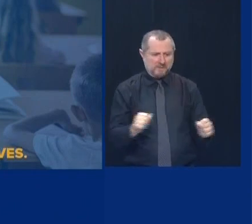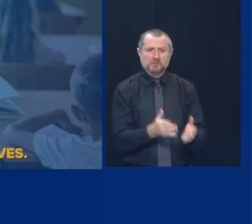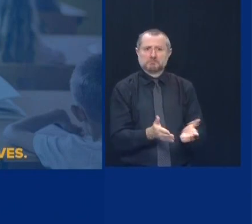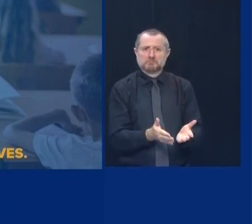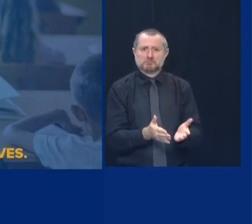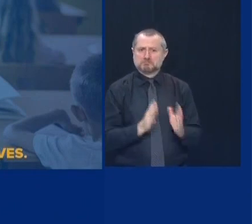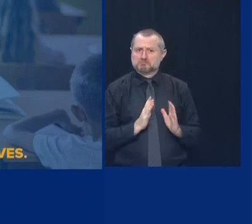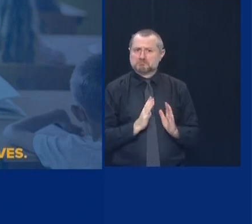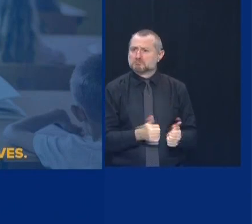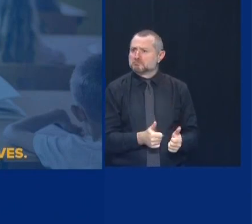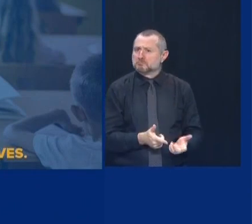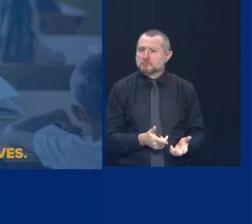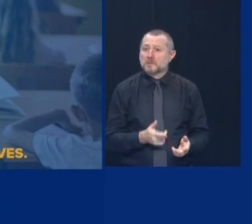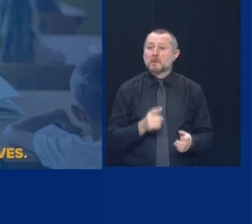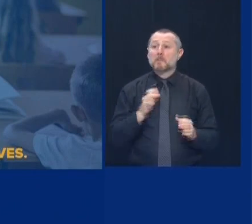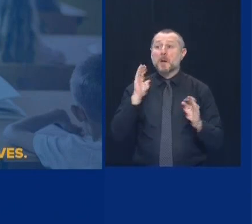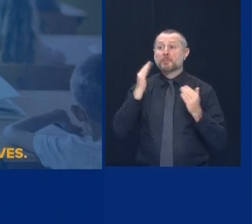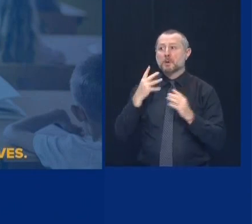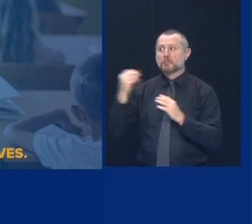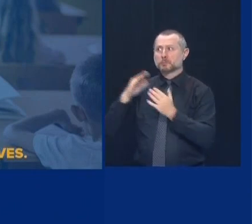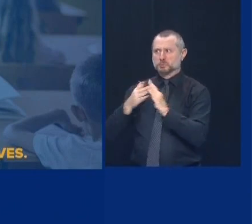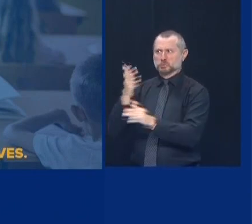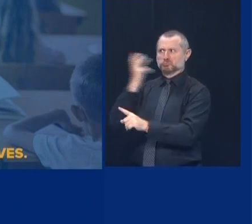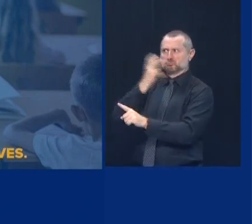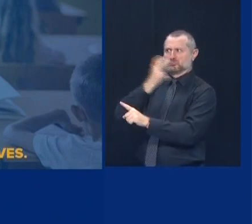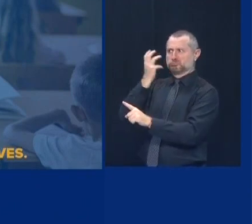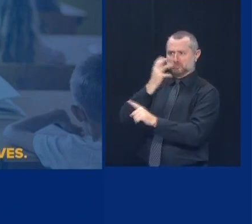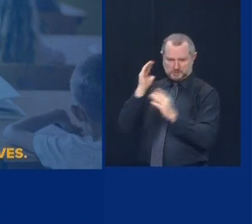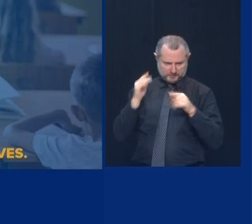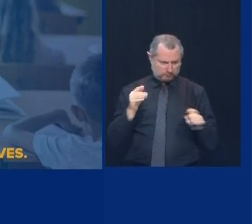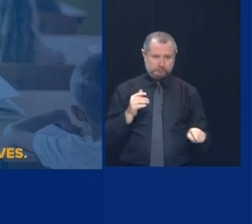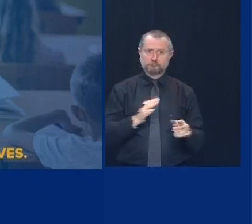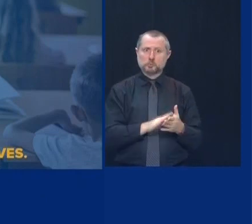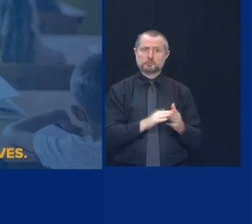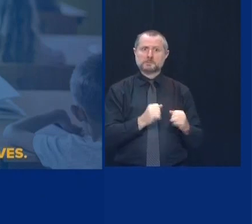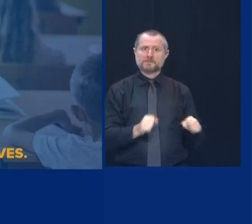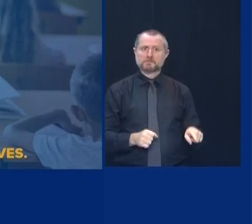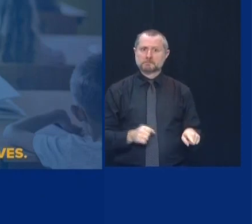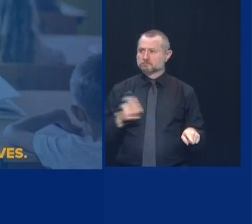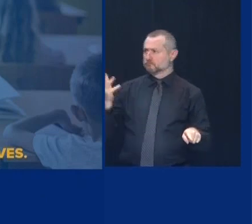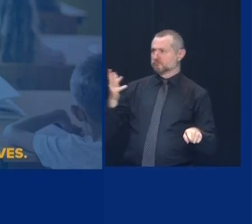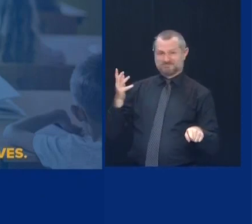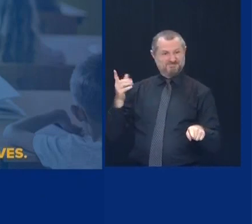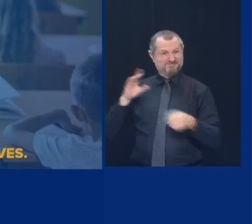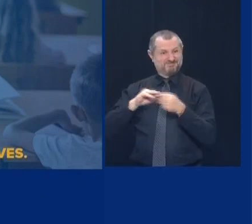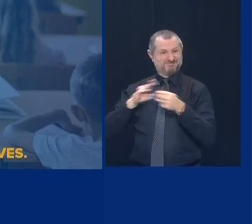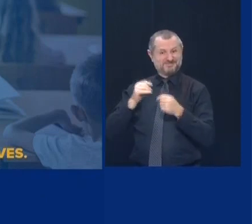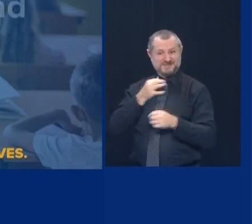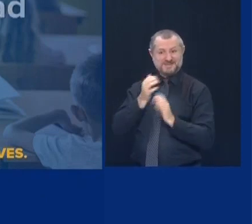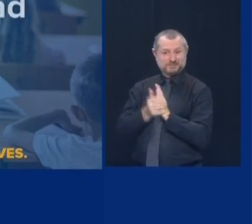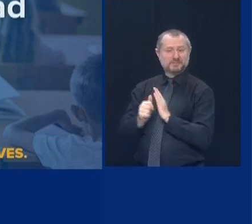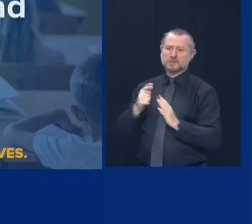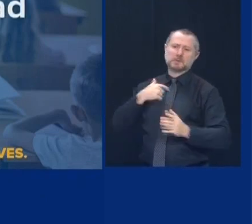RATE IN THE COMMUNITY. IT IS SAFER FOR THE CHILD TO BEr